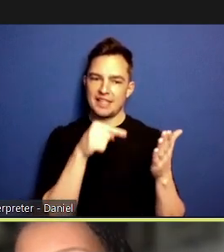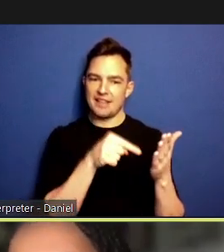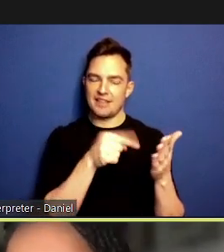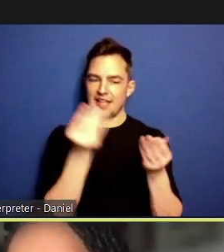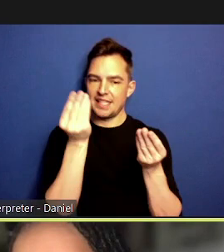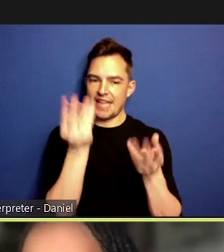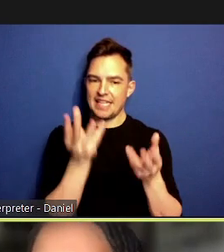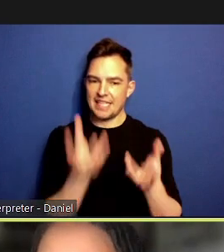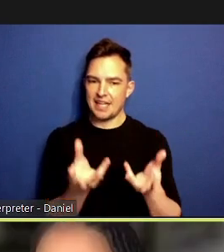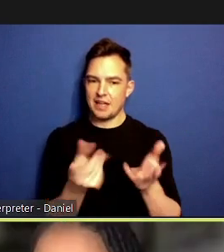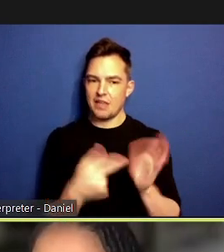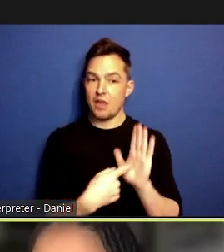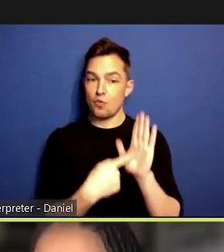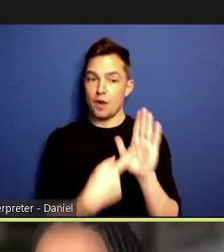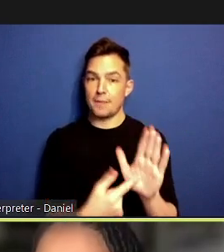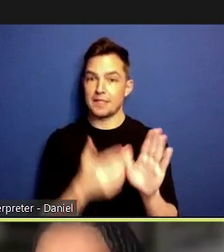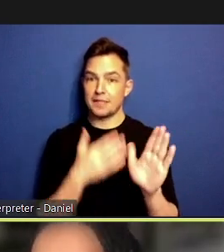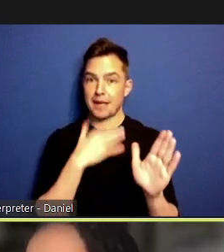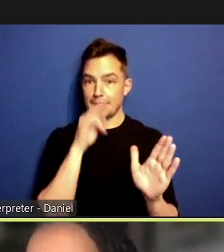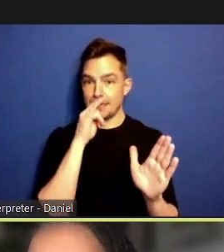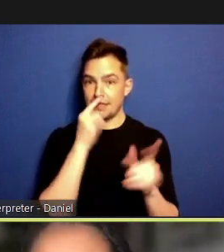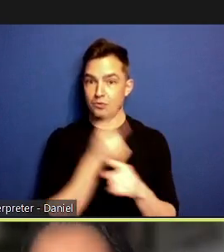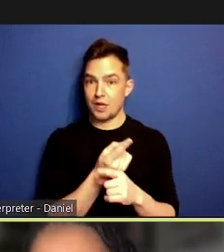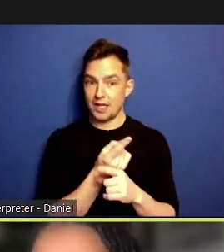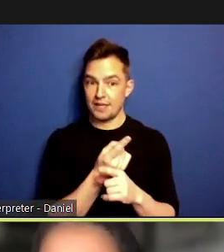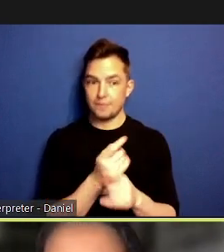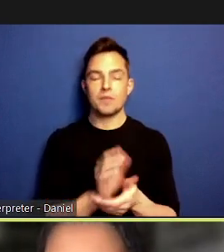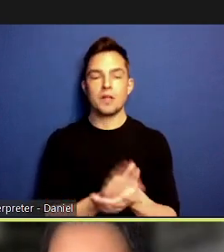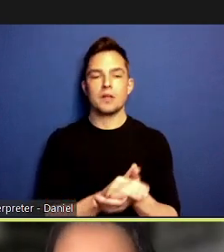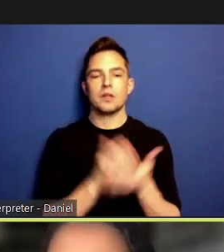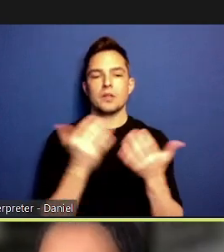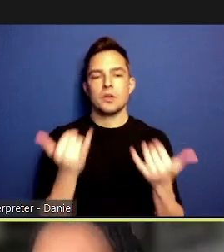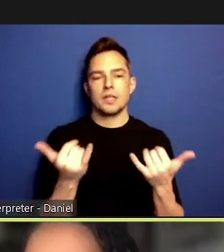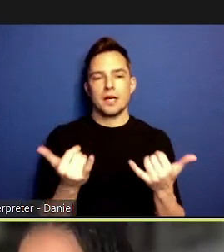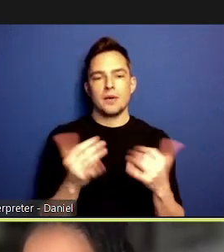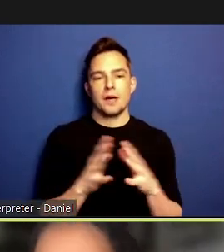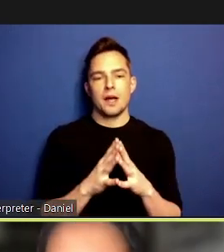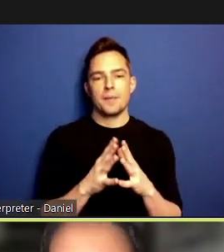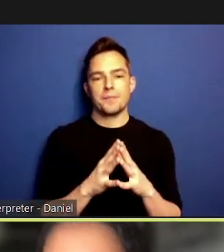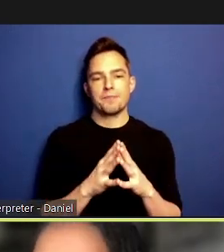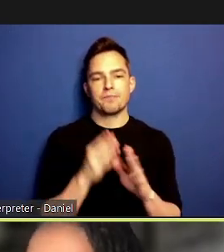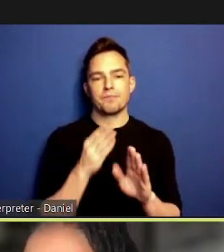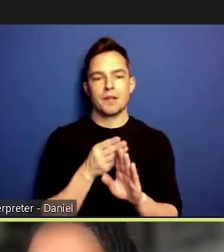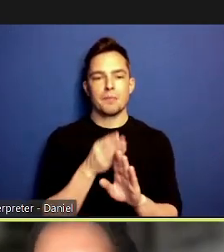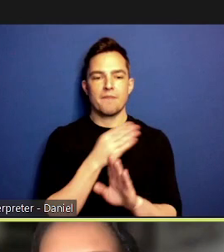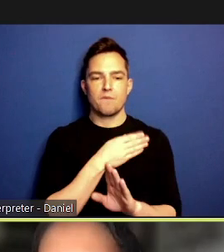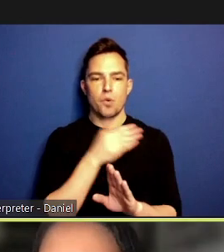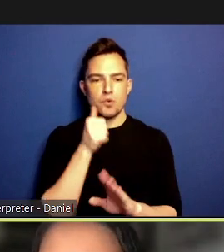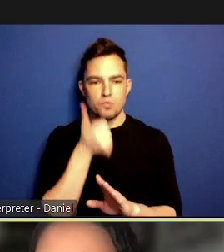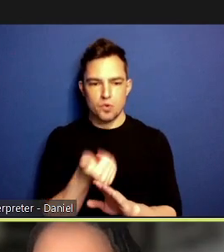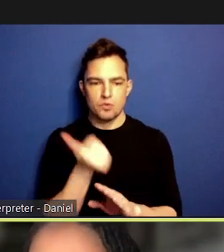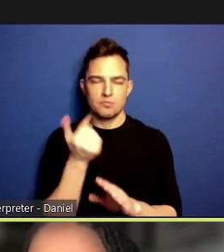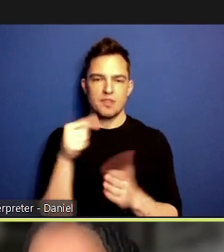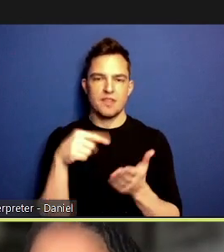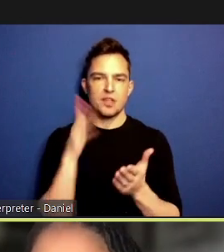represented my kids. Right. So today, before, tomorrow, it will always remain the same,